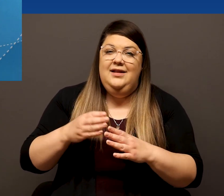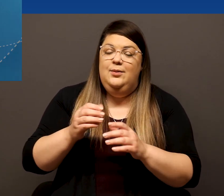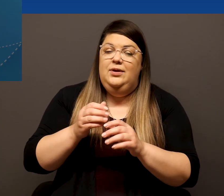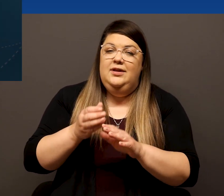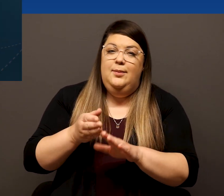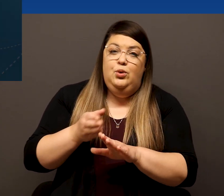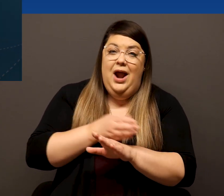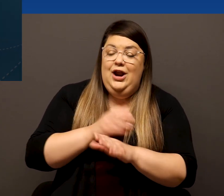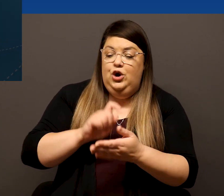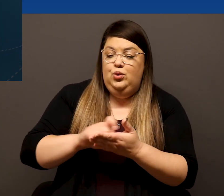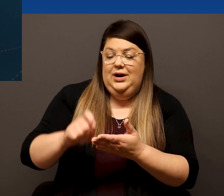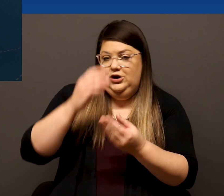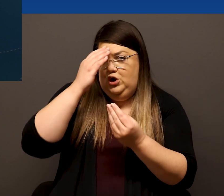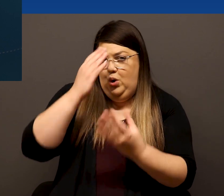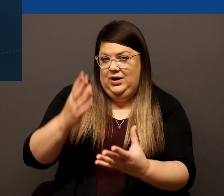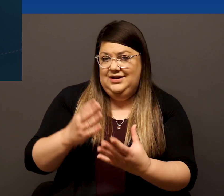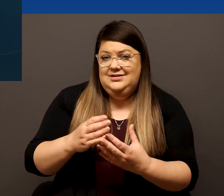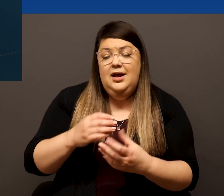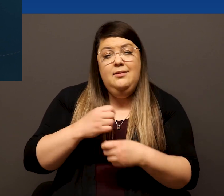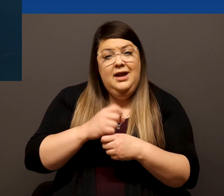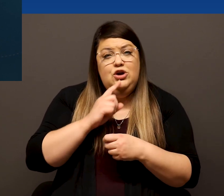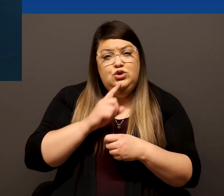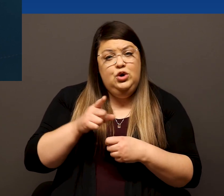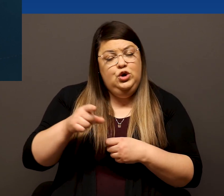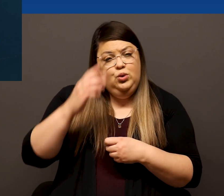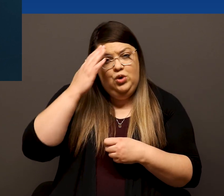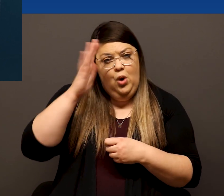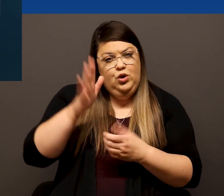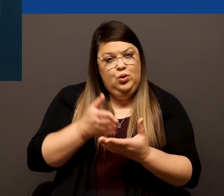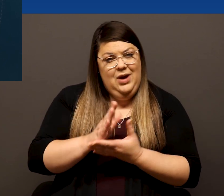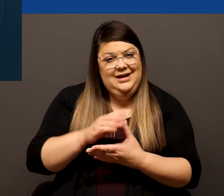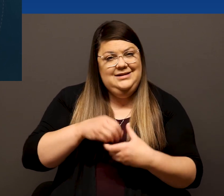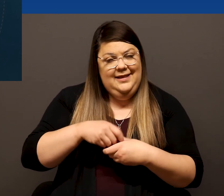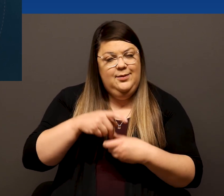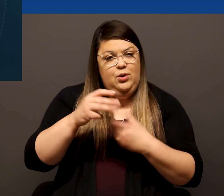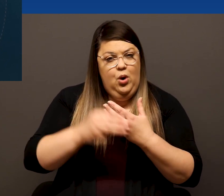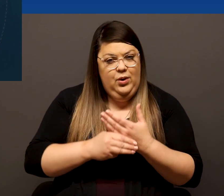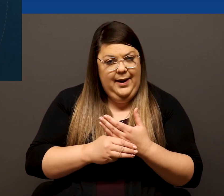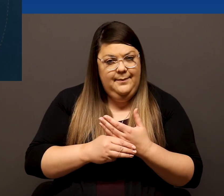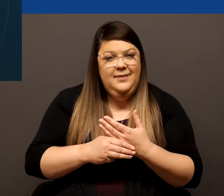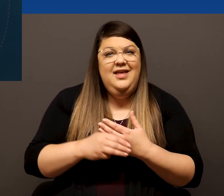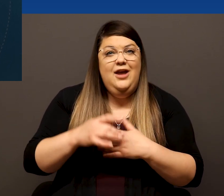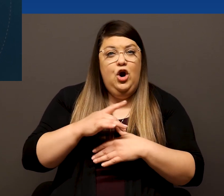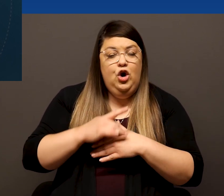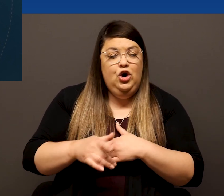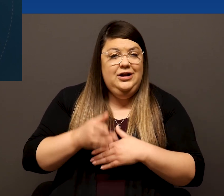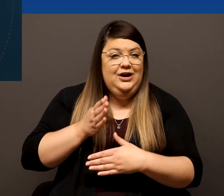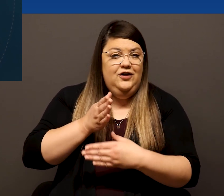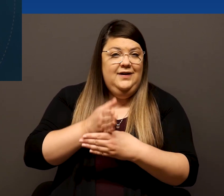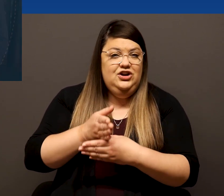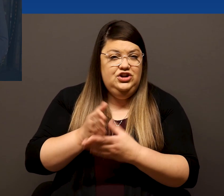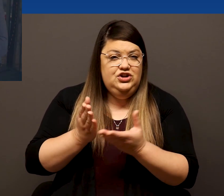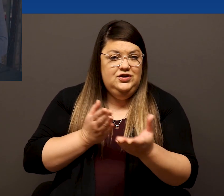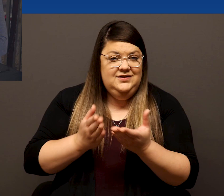We use this to be sure that you know your rights in the program, and that early intervention services are voluntary.